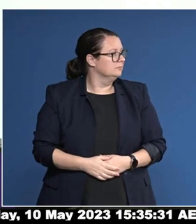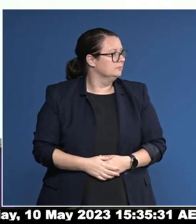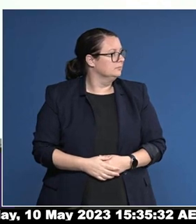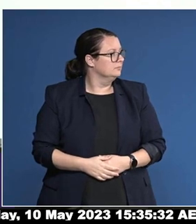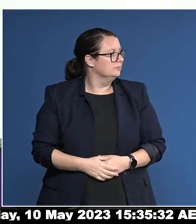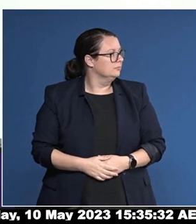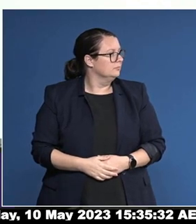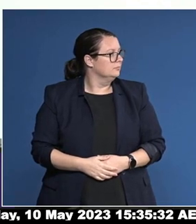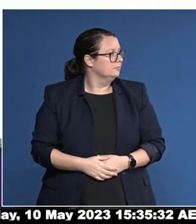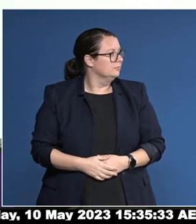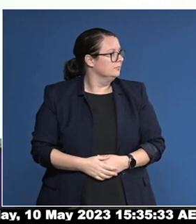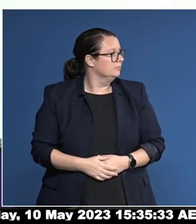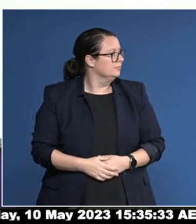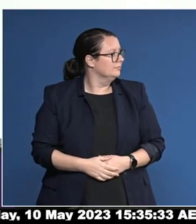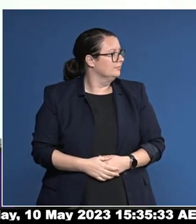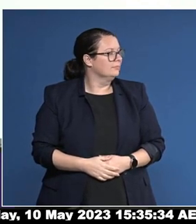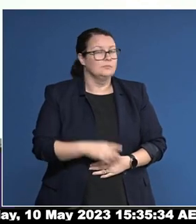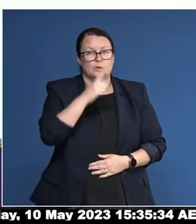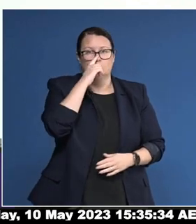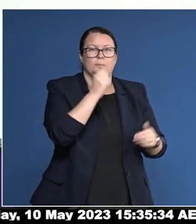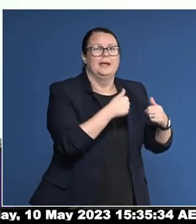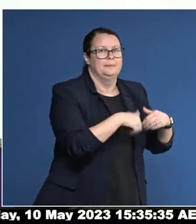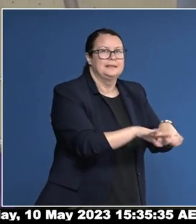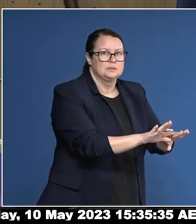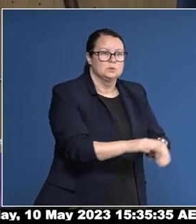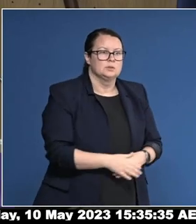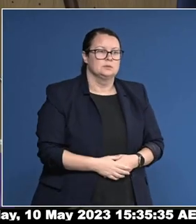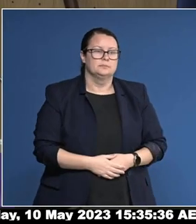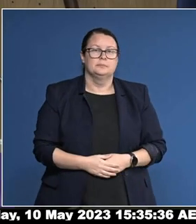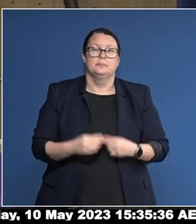You may be excused. MS RAINE: Thank you. COMMISSIONER McEWIN: Ms Eastman. Yes. So, two things.